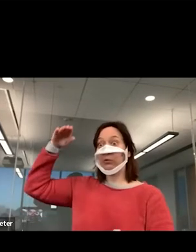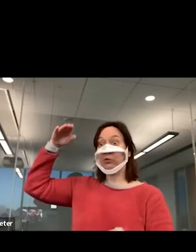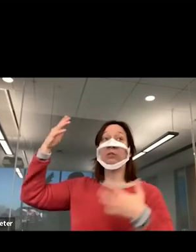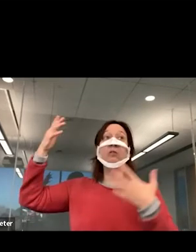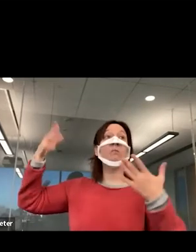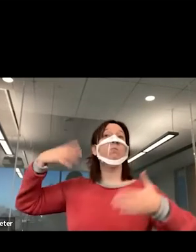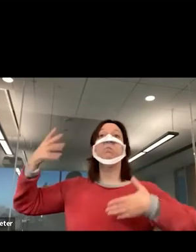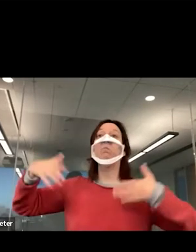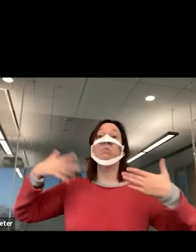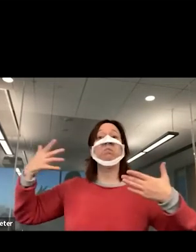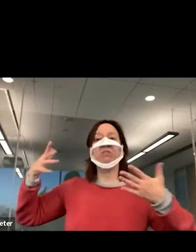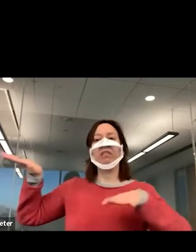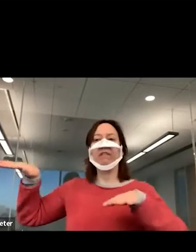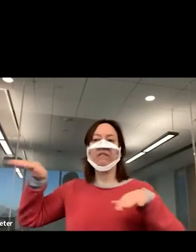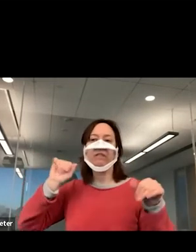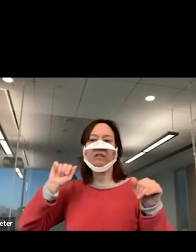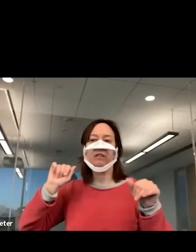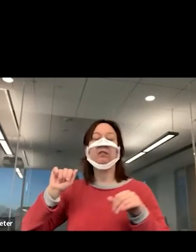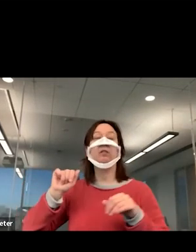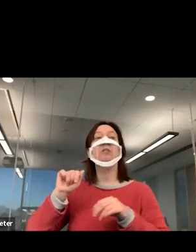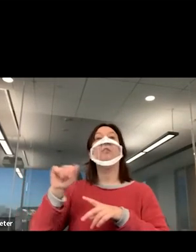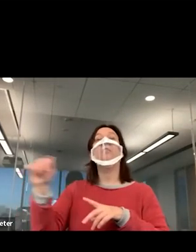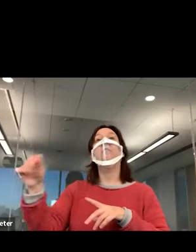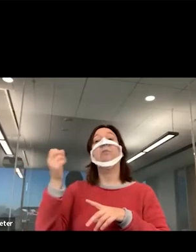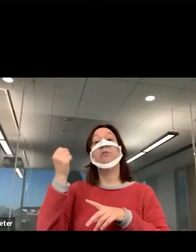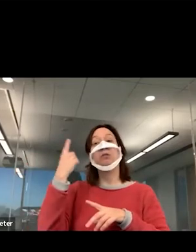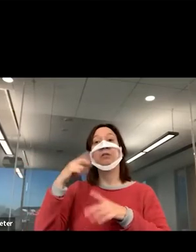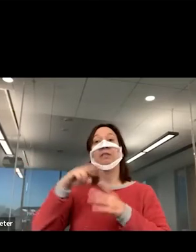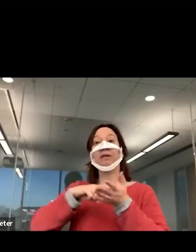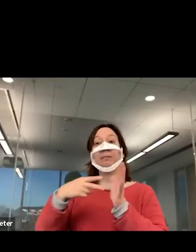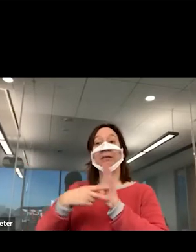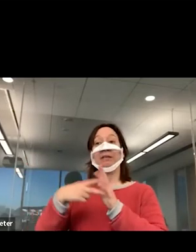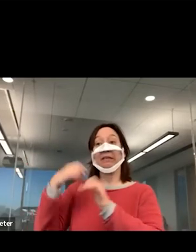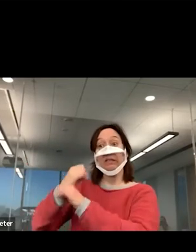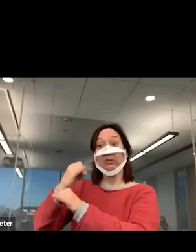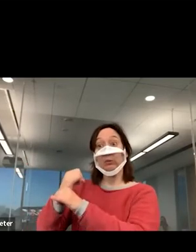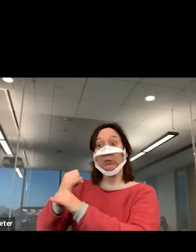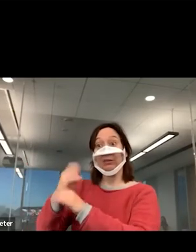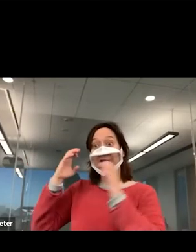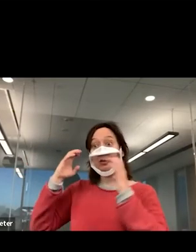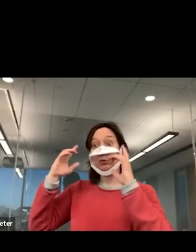and what that means in an institution is you're not really getting a good education you're getting